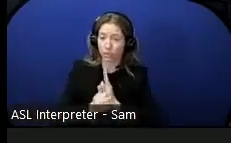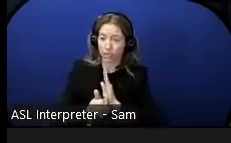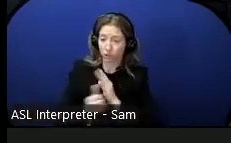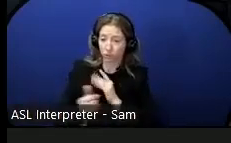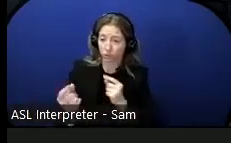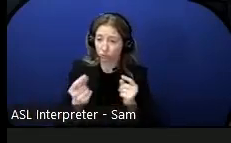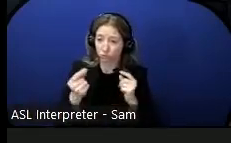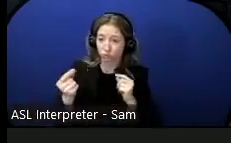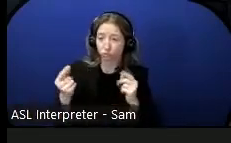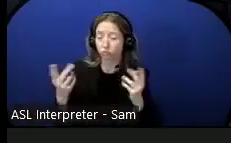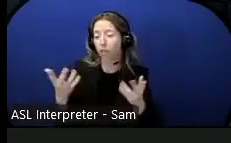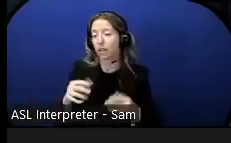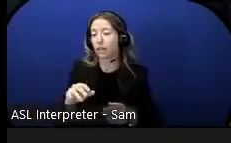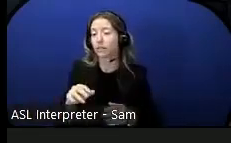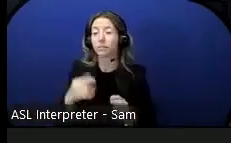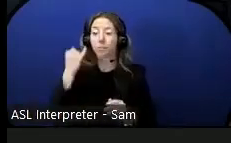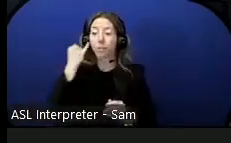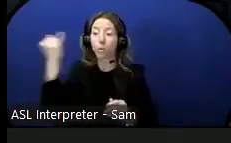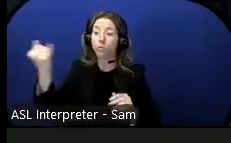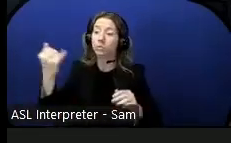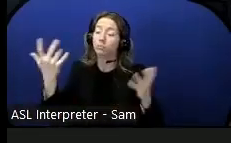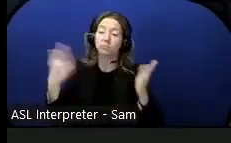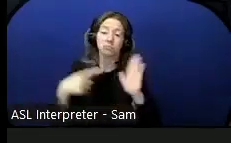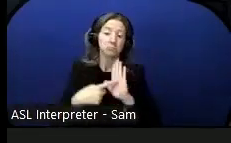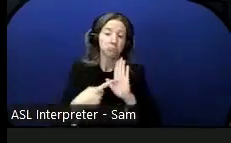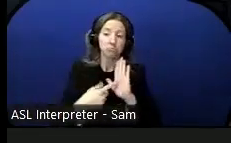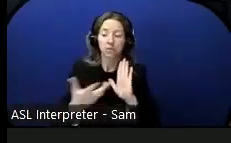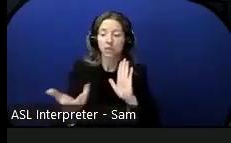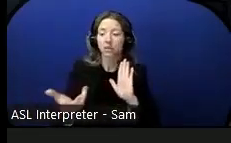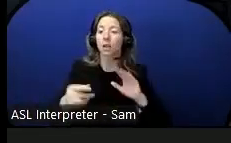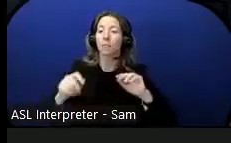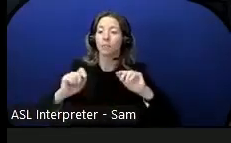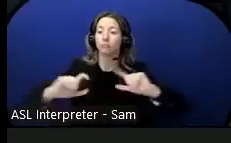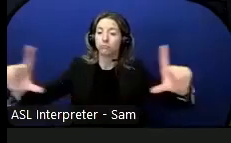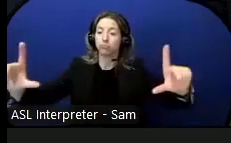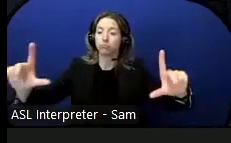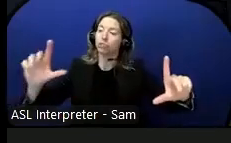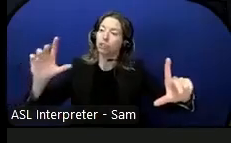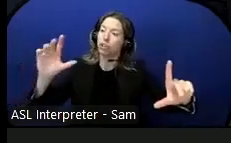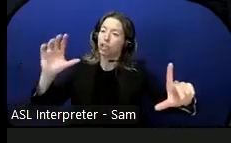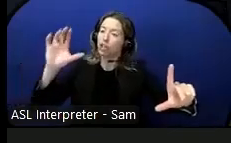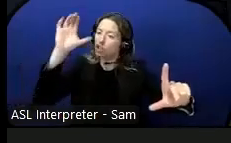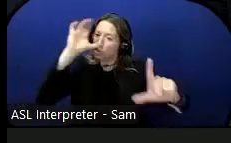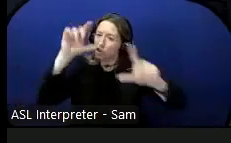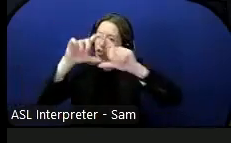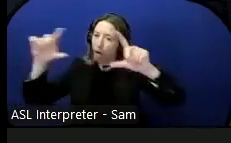larger touch targets, or click targets for links, easy-to-interact-with dropdowns,